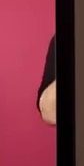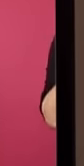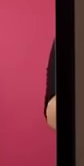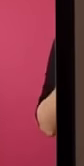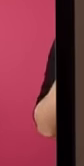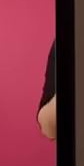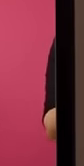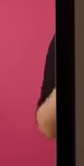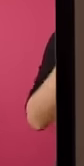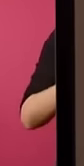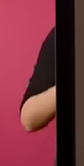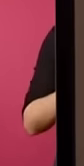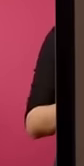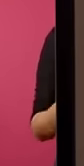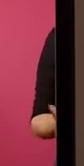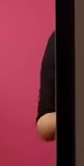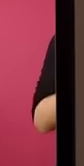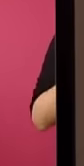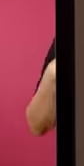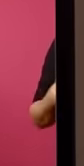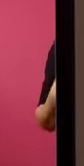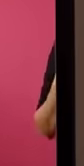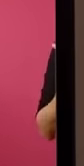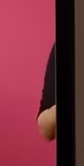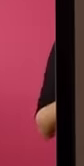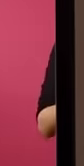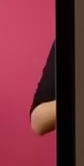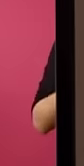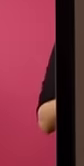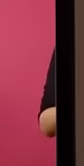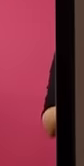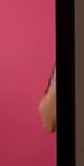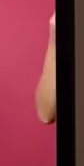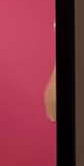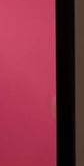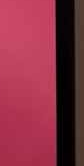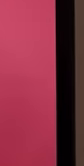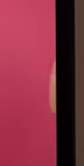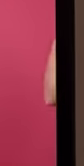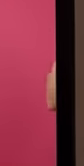so you say that you are suggesting that weather repair has to do with elections